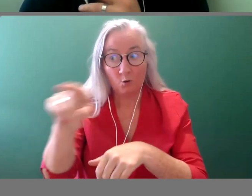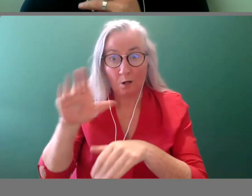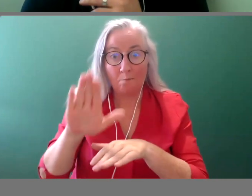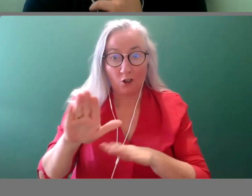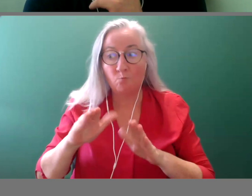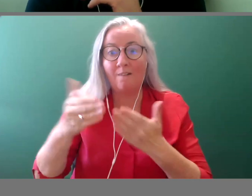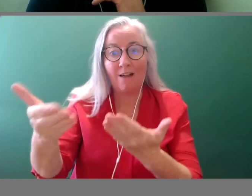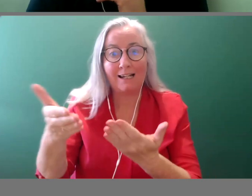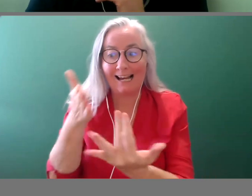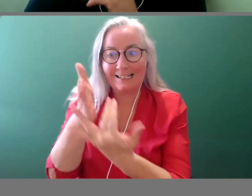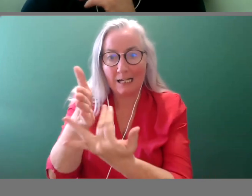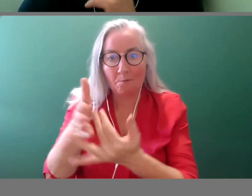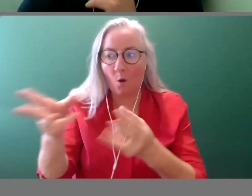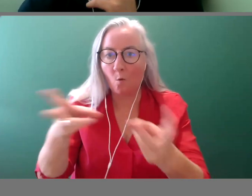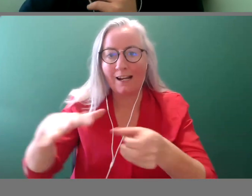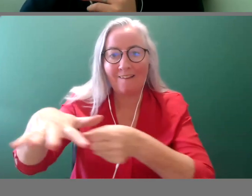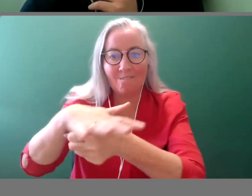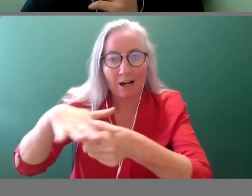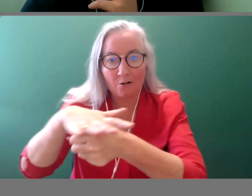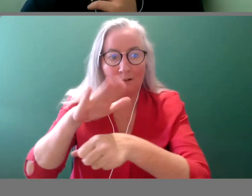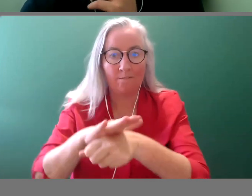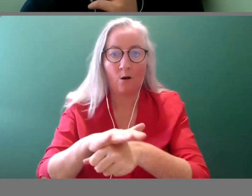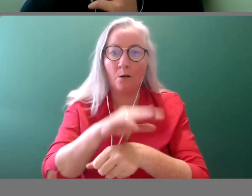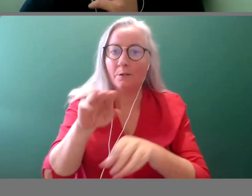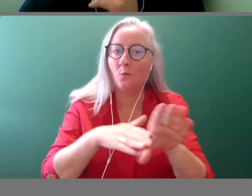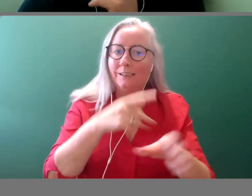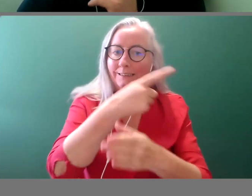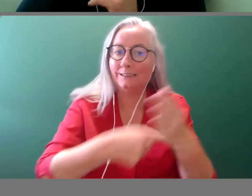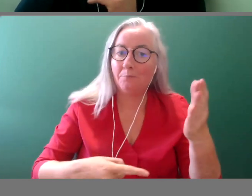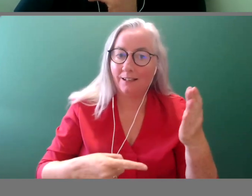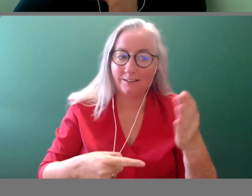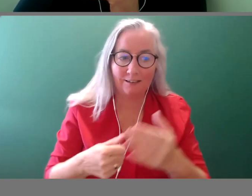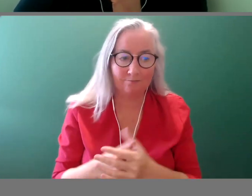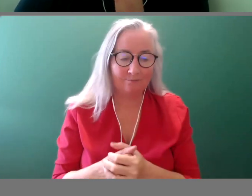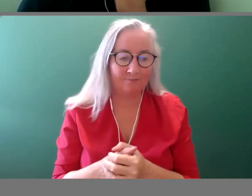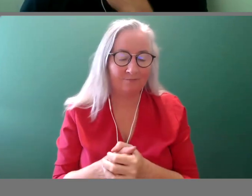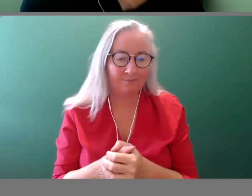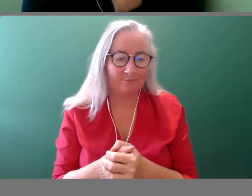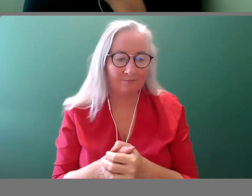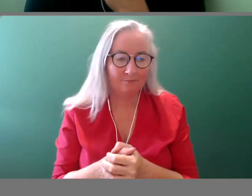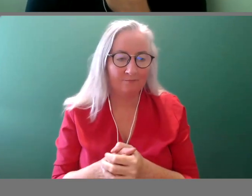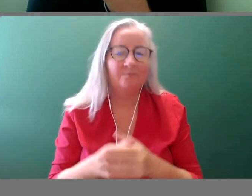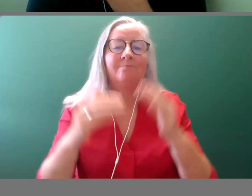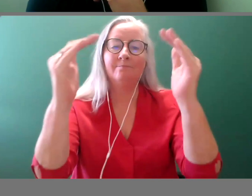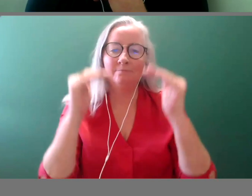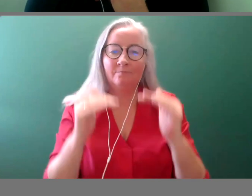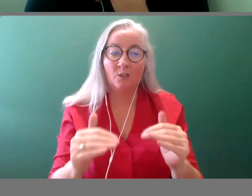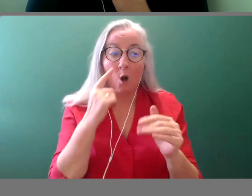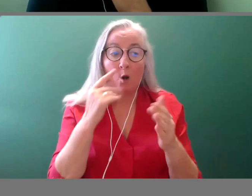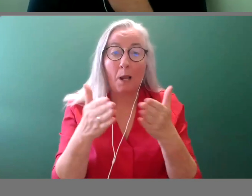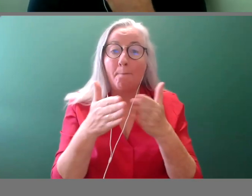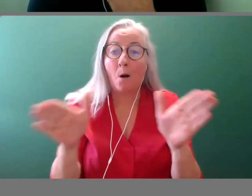environments for persons with disabilities. Then looking at the public sector Equality and Human